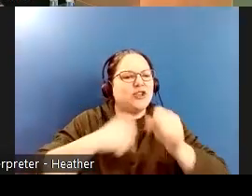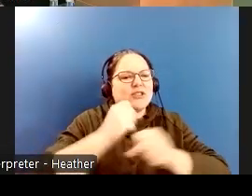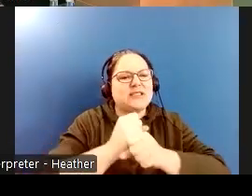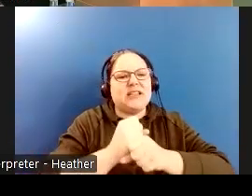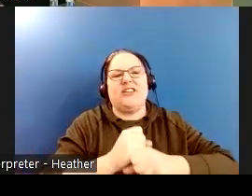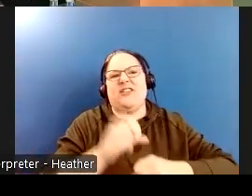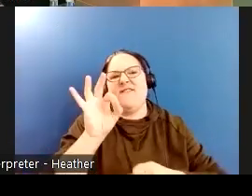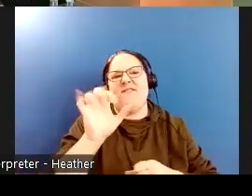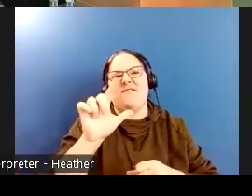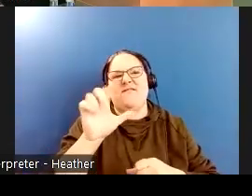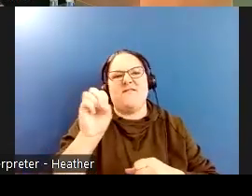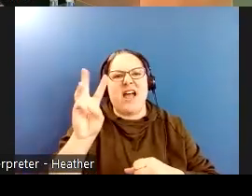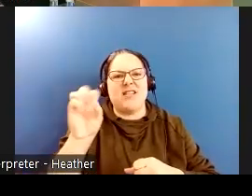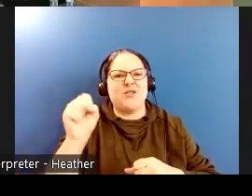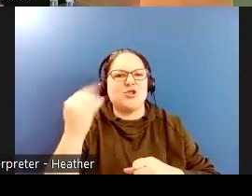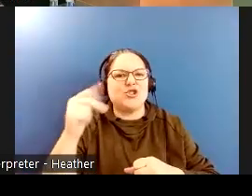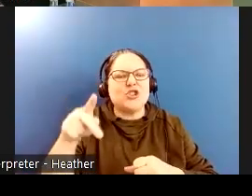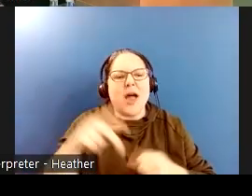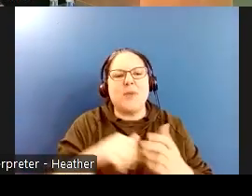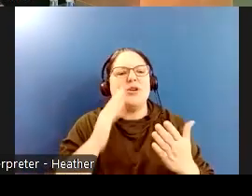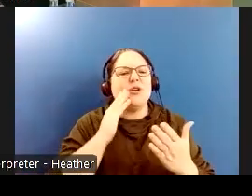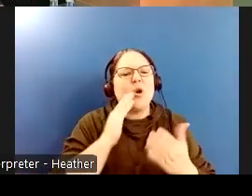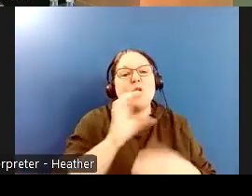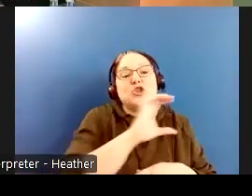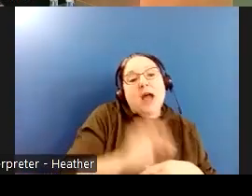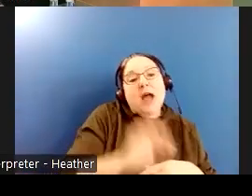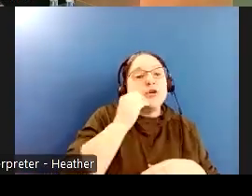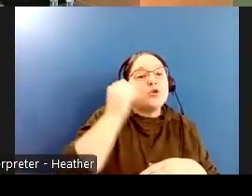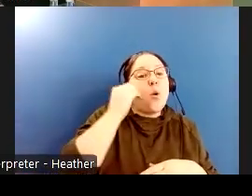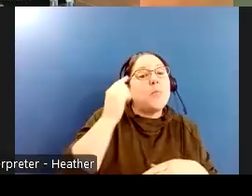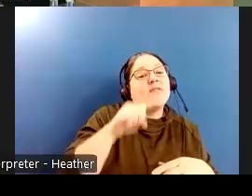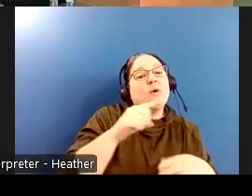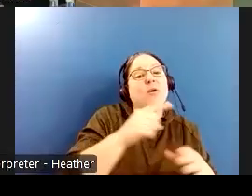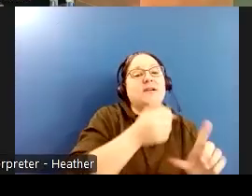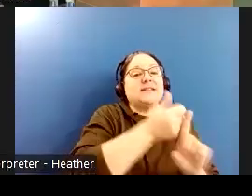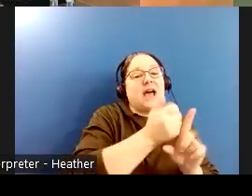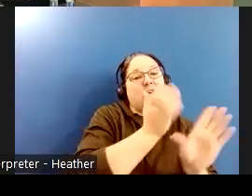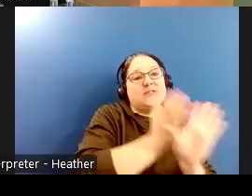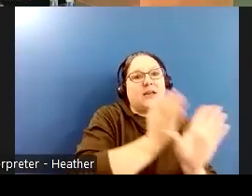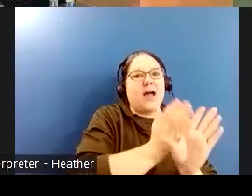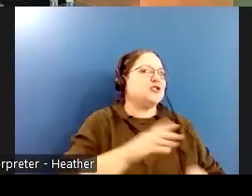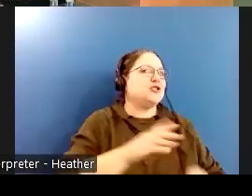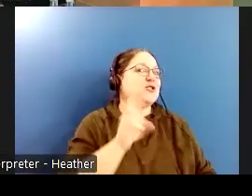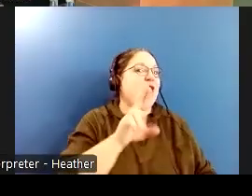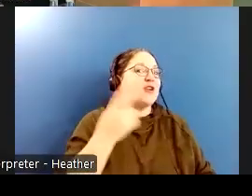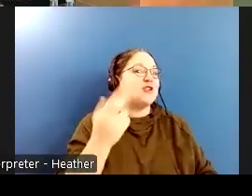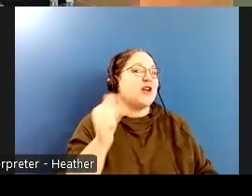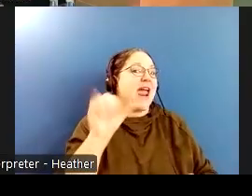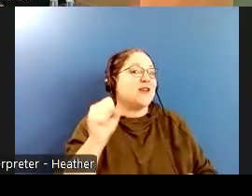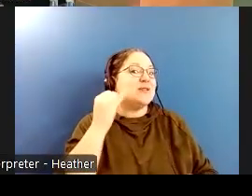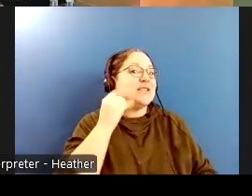of home of self psychology um Dr. Harris, if you're listening, he and I uh for five years